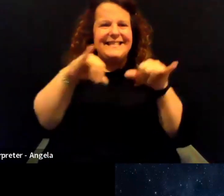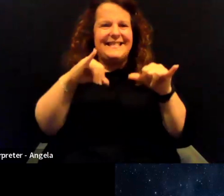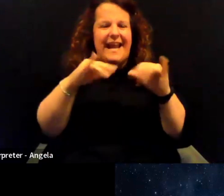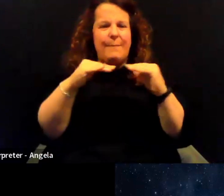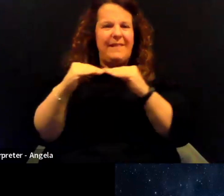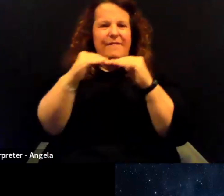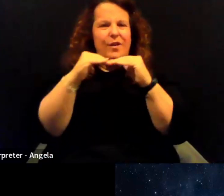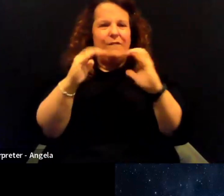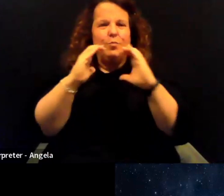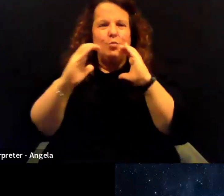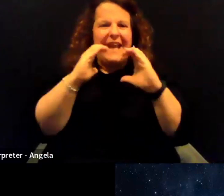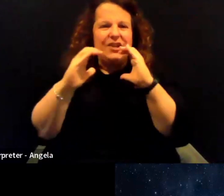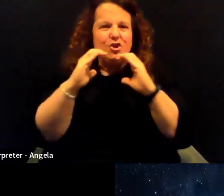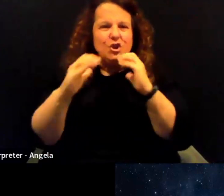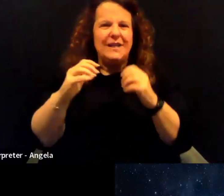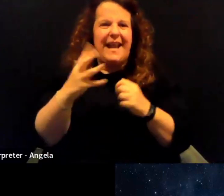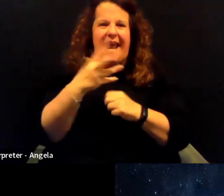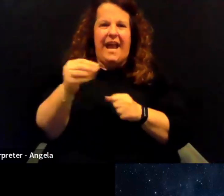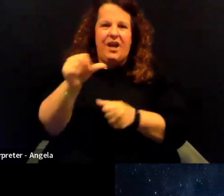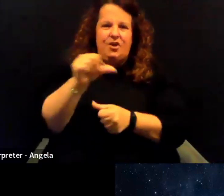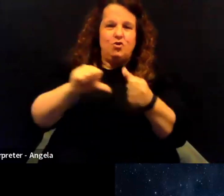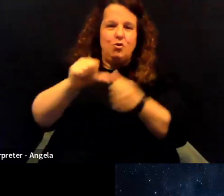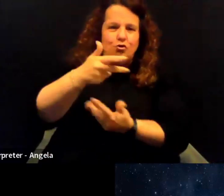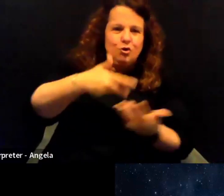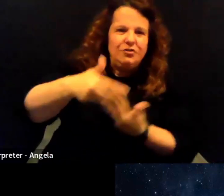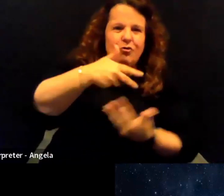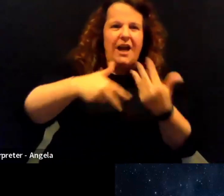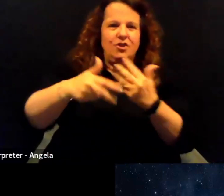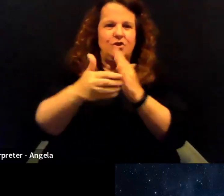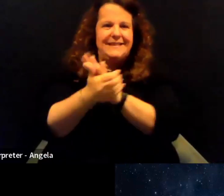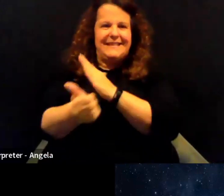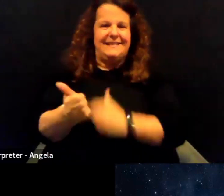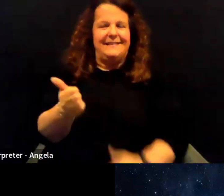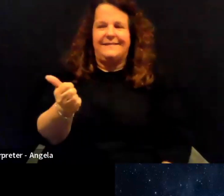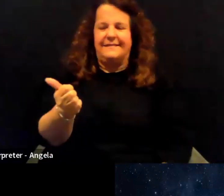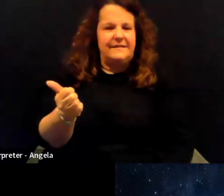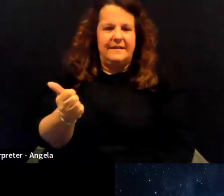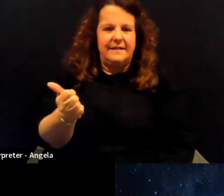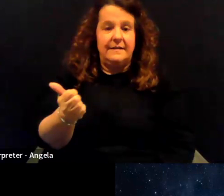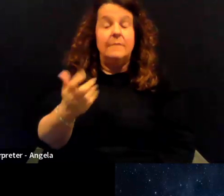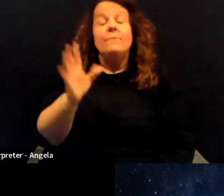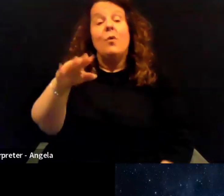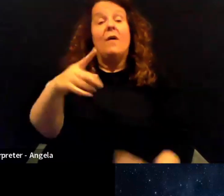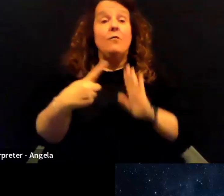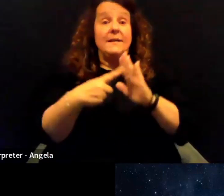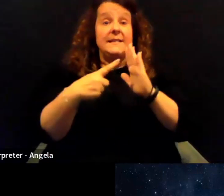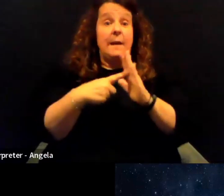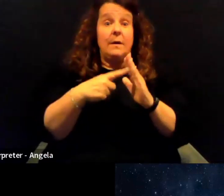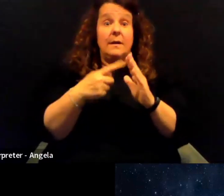and like social interaction skills that, for example, all these people on the panel have.